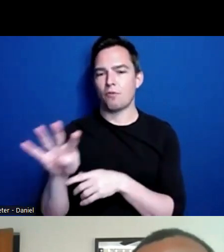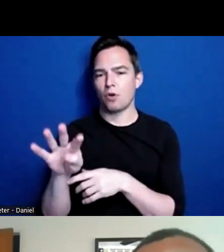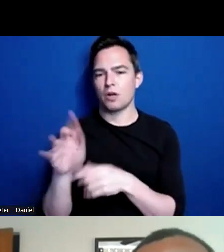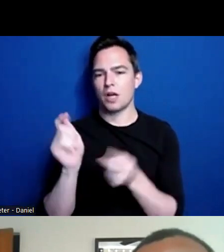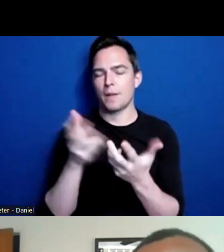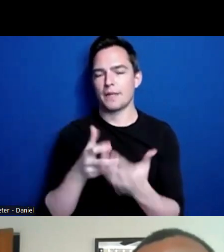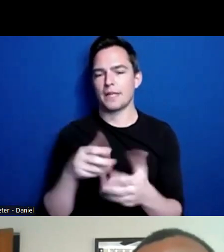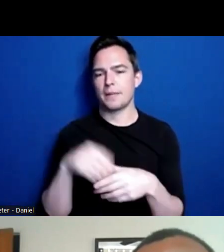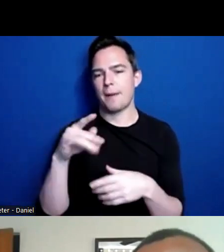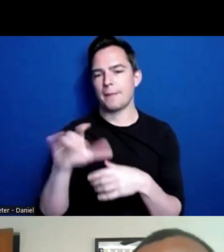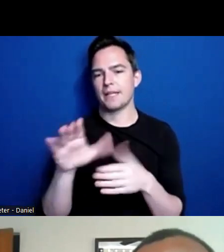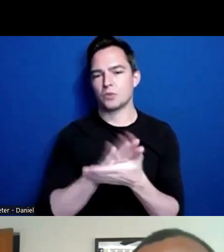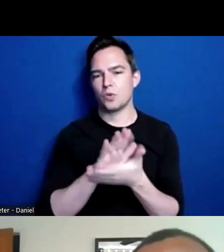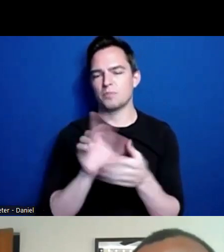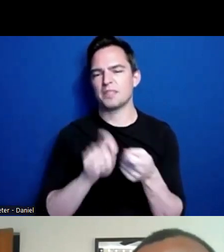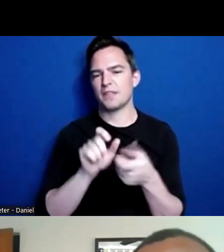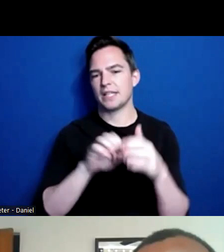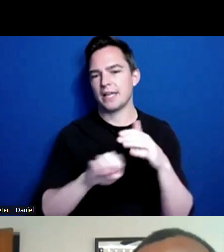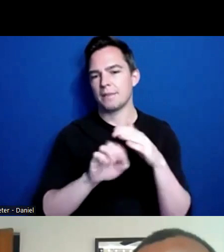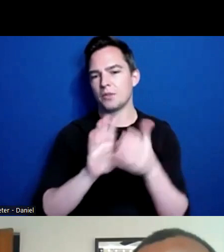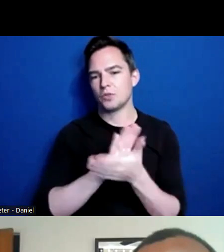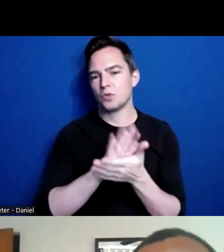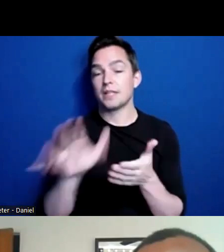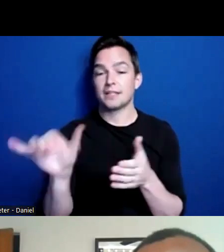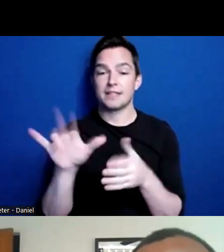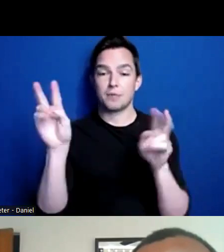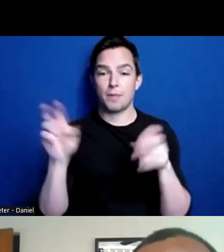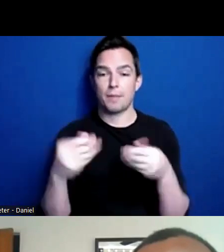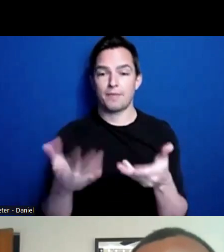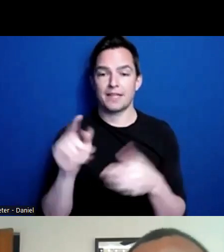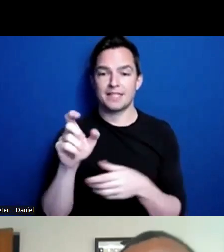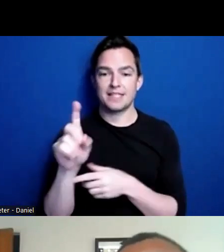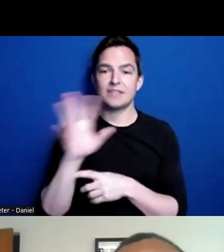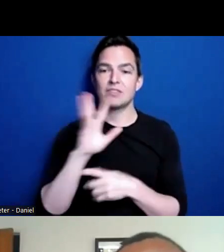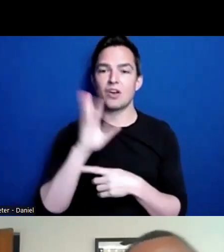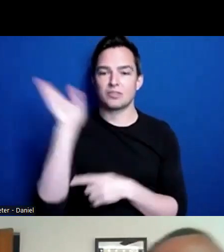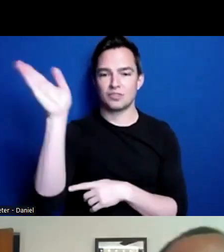specifically in elementary school. And that's the same topic that I gave my TED Talk on, TEDxTalk.